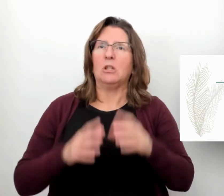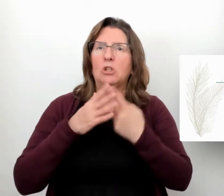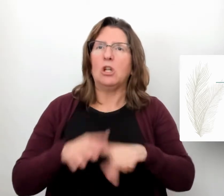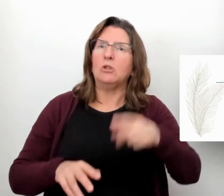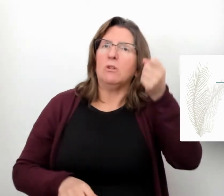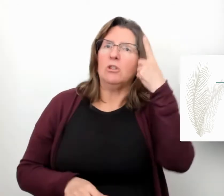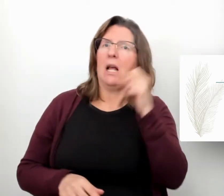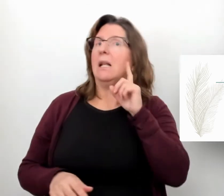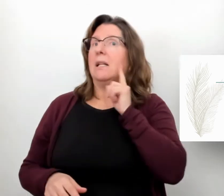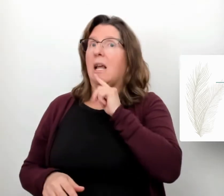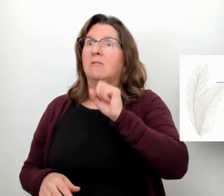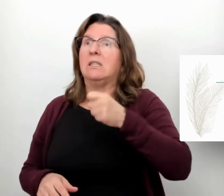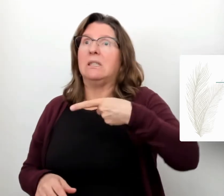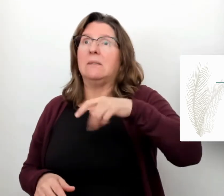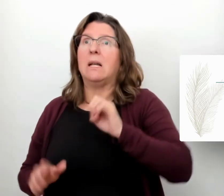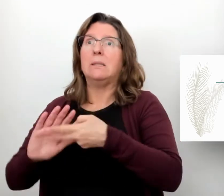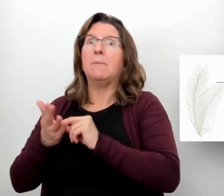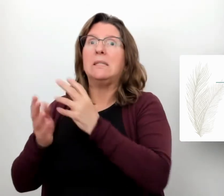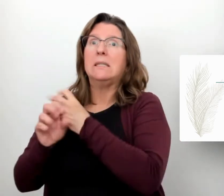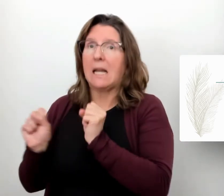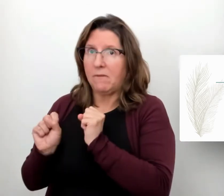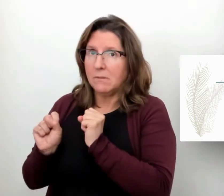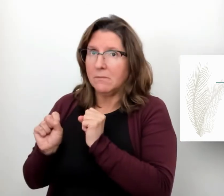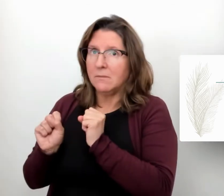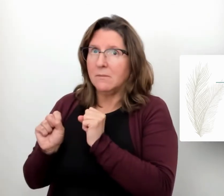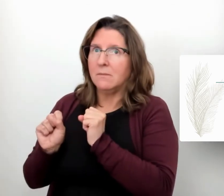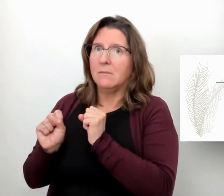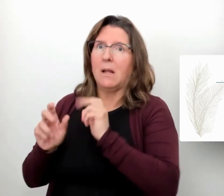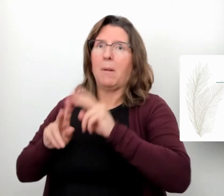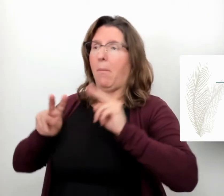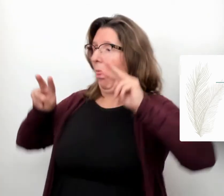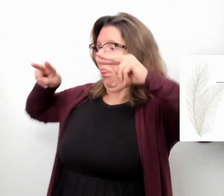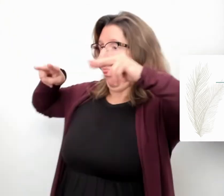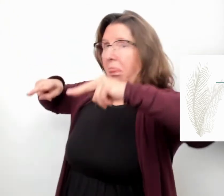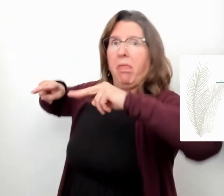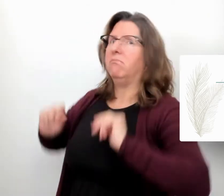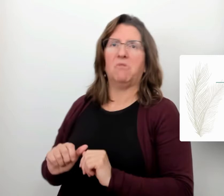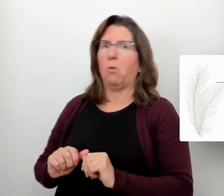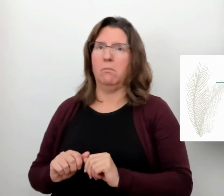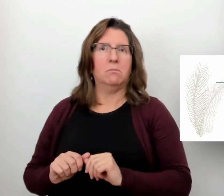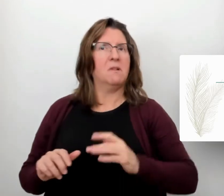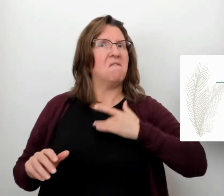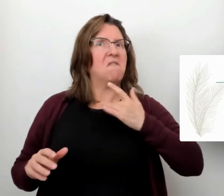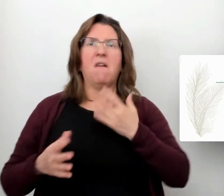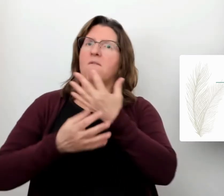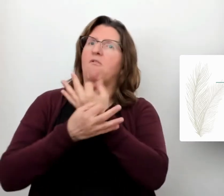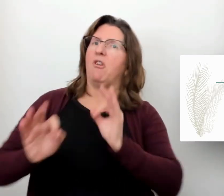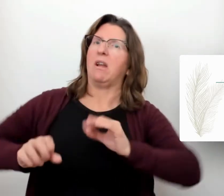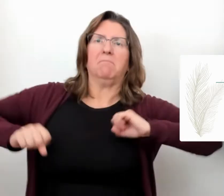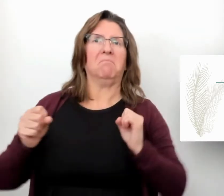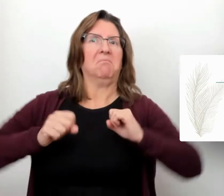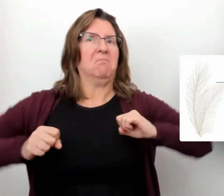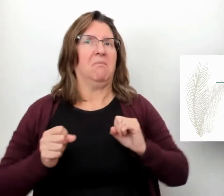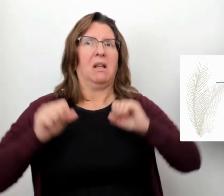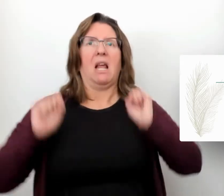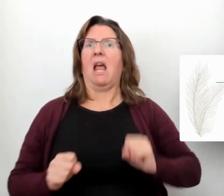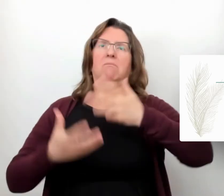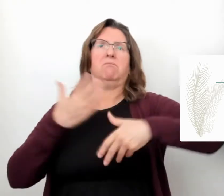They will learn that deaf space is safe for them, away from the prying eyes or stares of others.